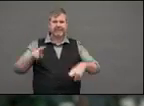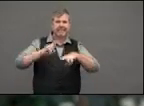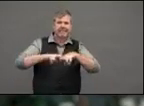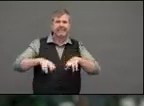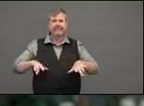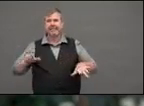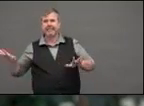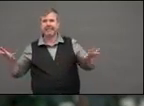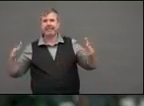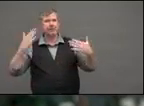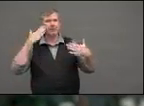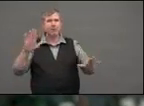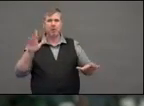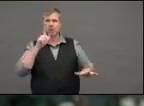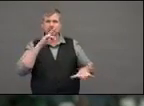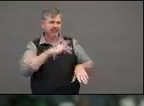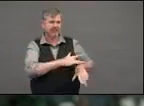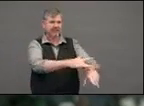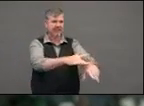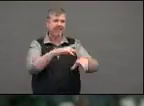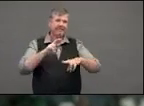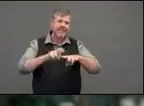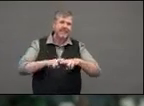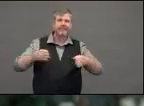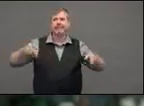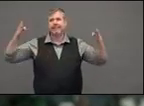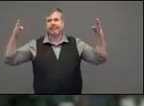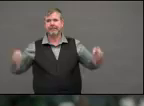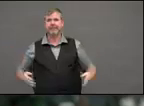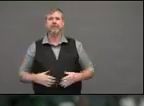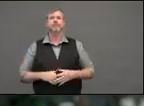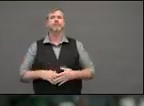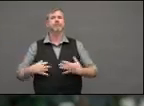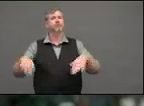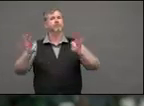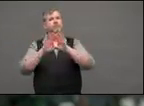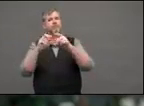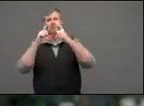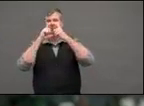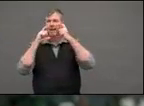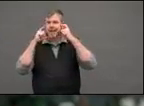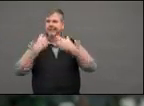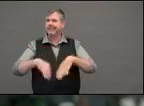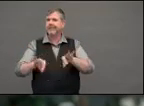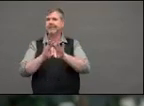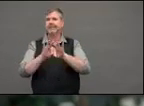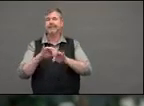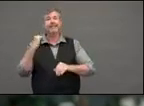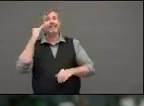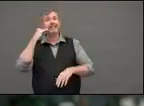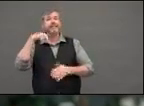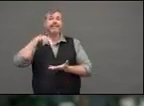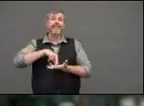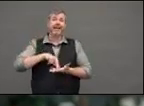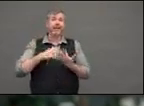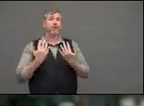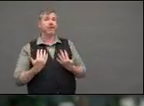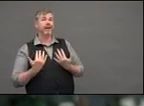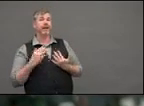to wear your mask when you are waiting for the bus at the bus stop because i know that a lot of people